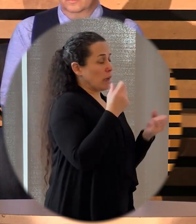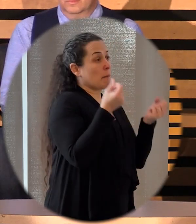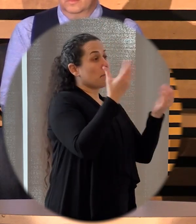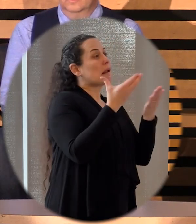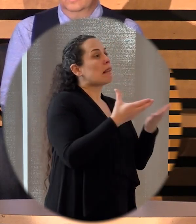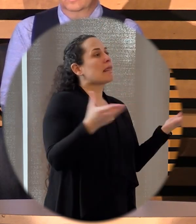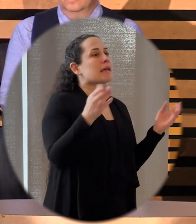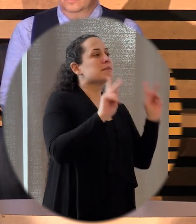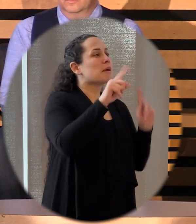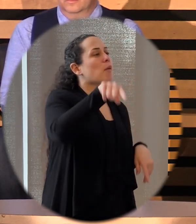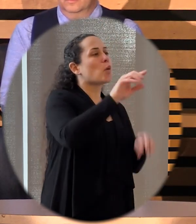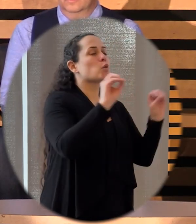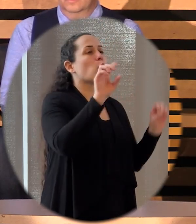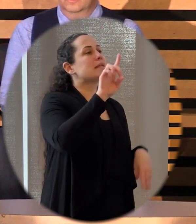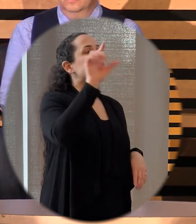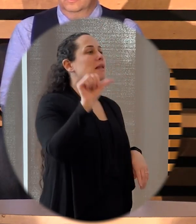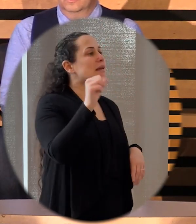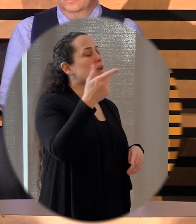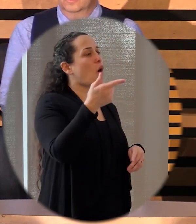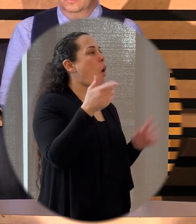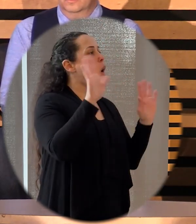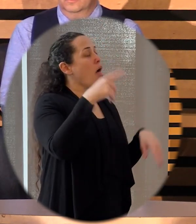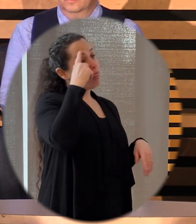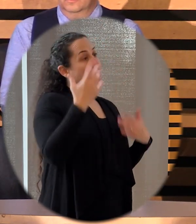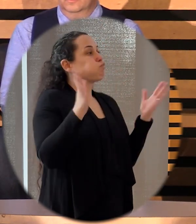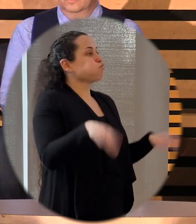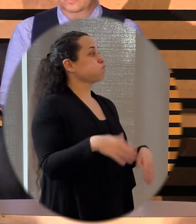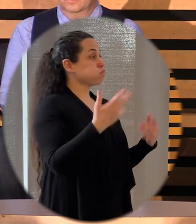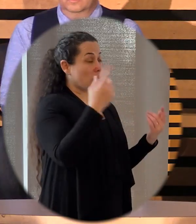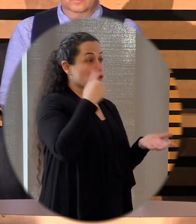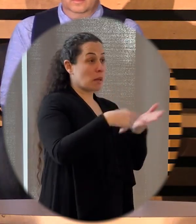take for granted like snow removal, like you know, those type of things that when if it snows 3 days